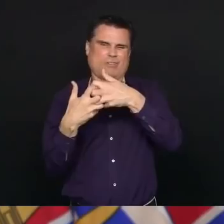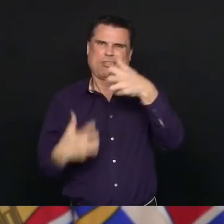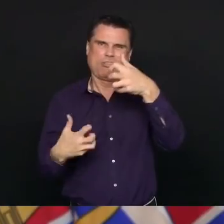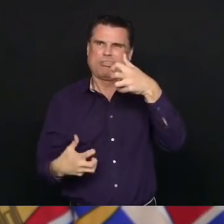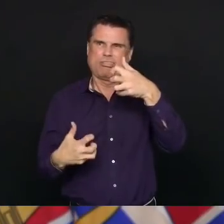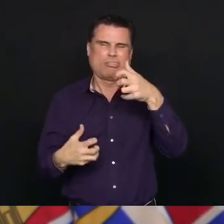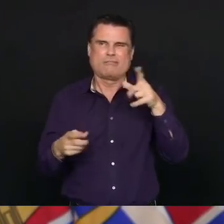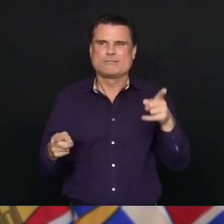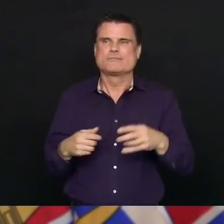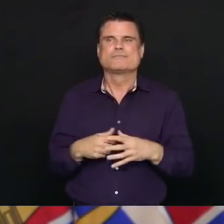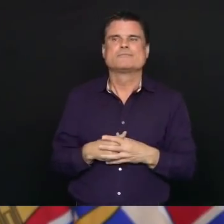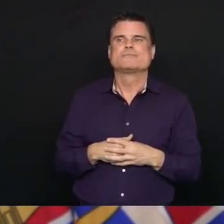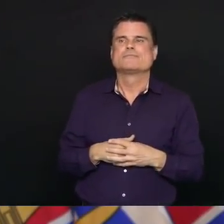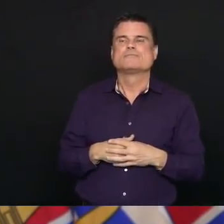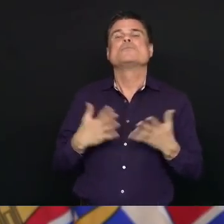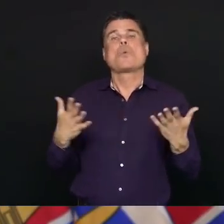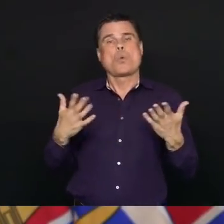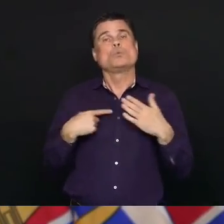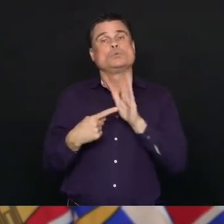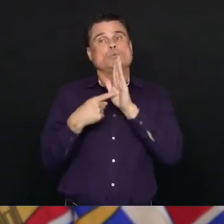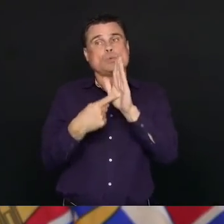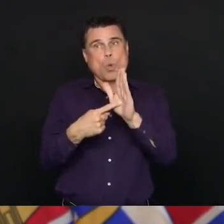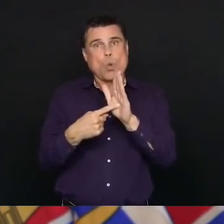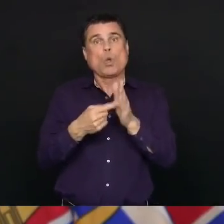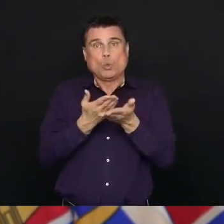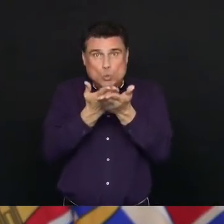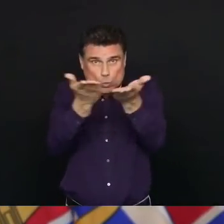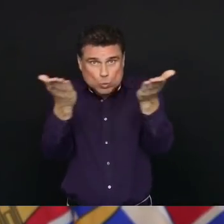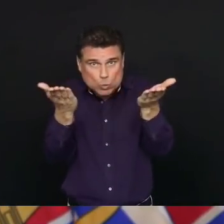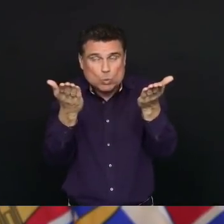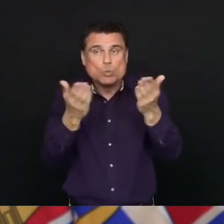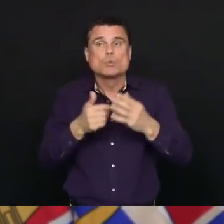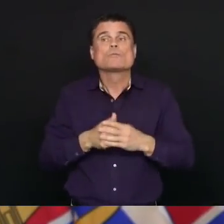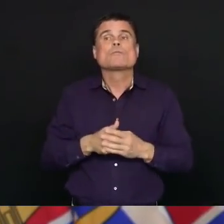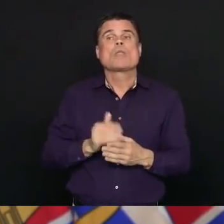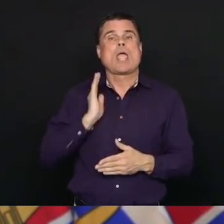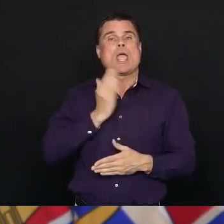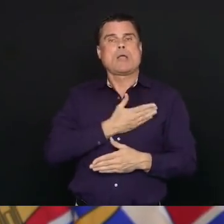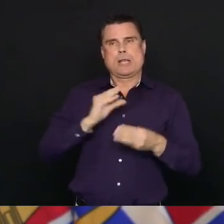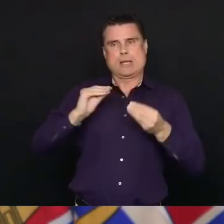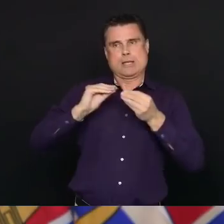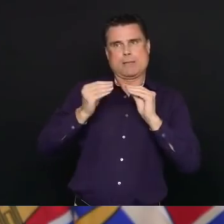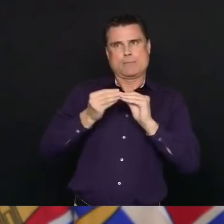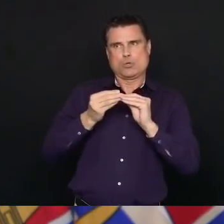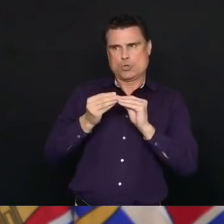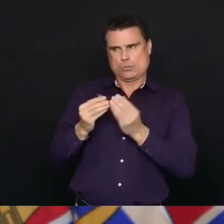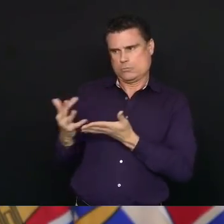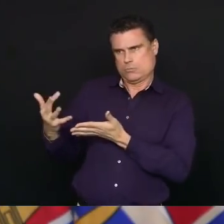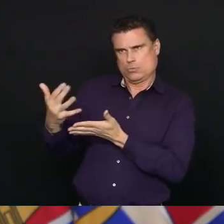the details of his exactly what we are talking and how we are moving. What we're seeing on a day-to-day basis and